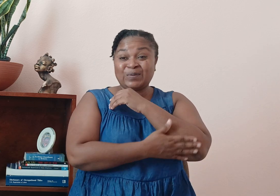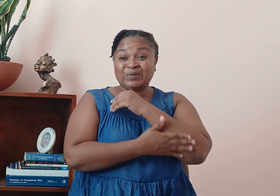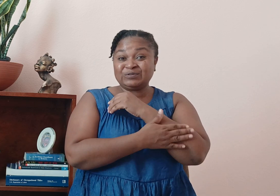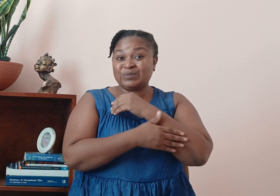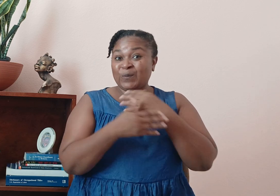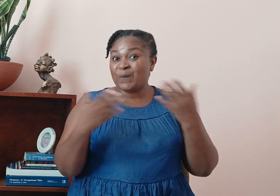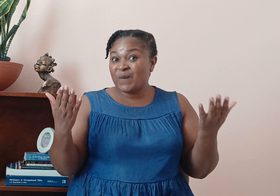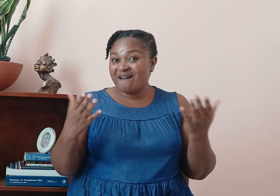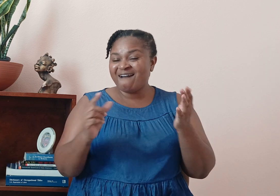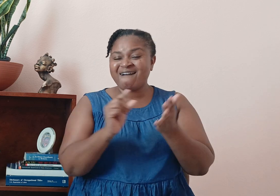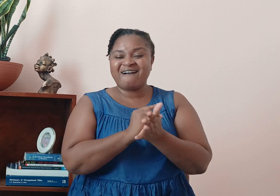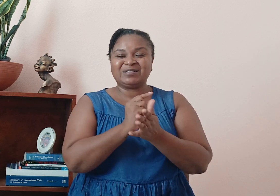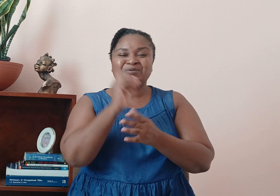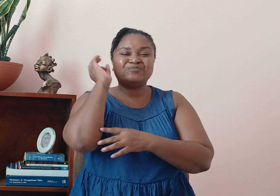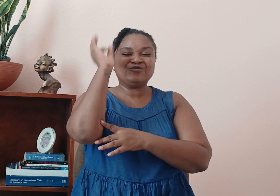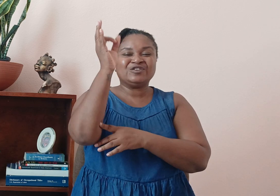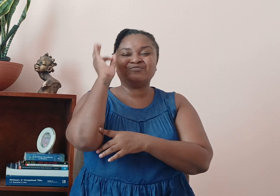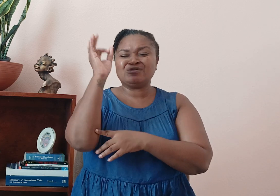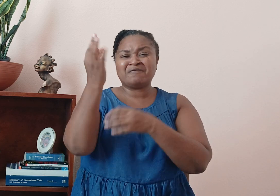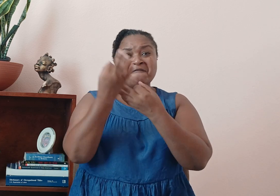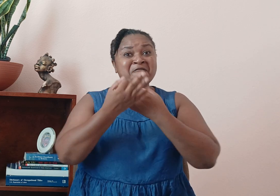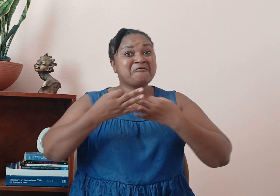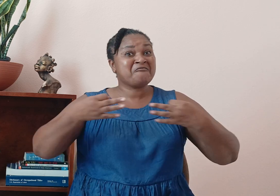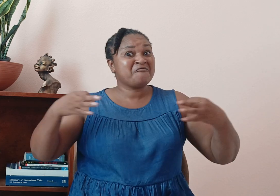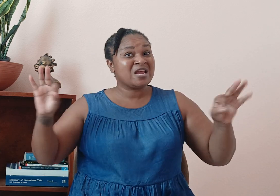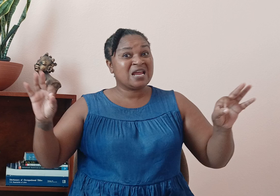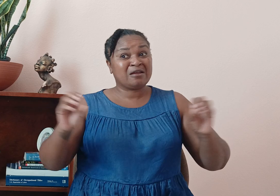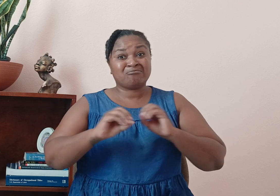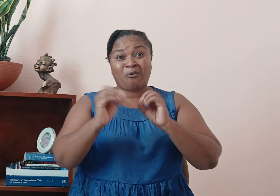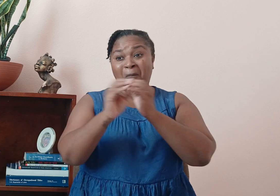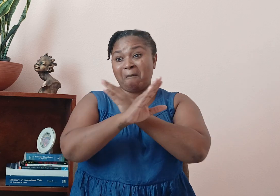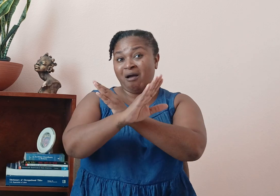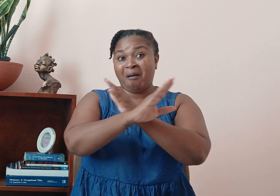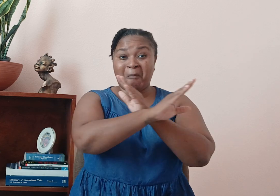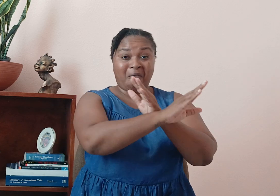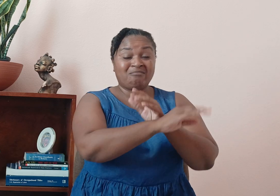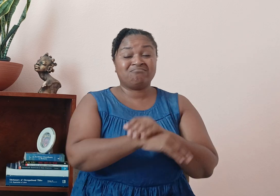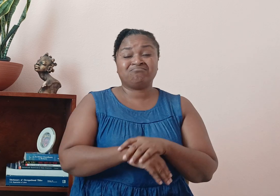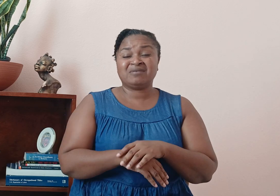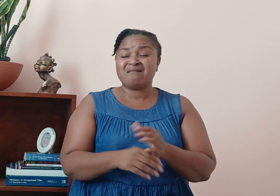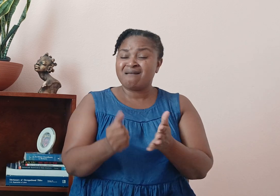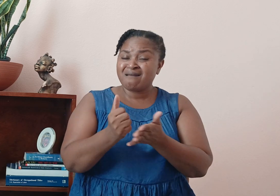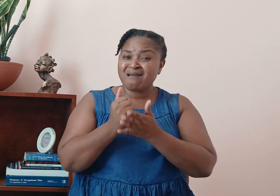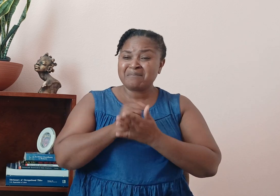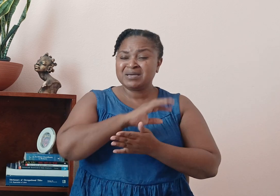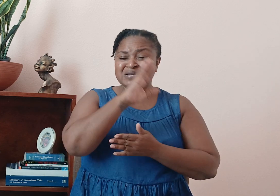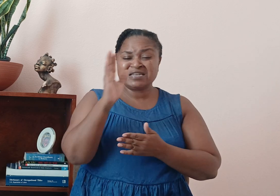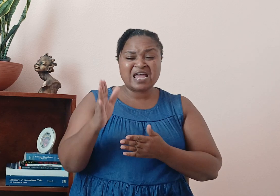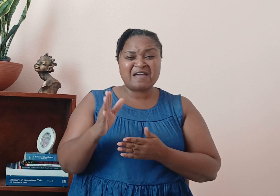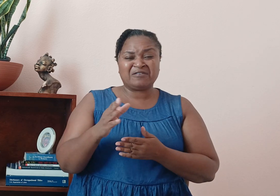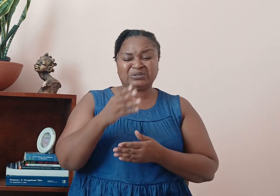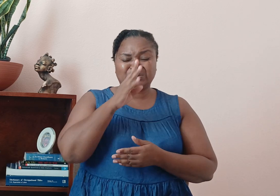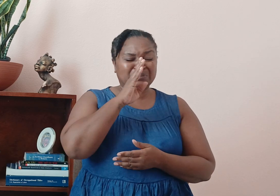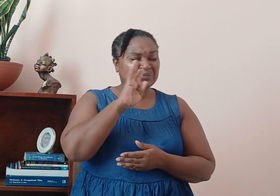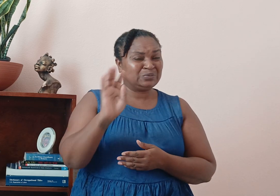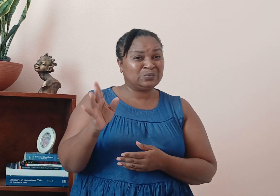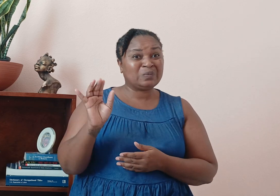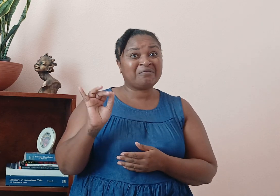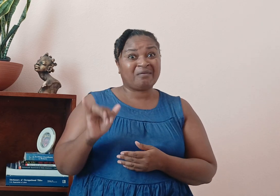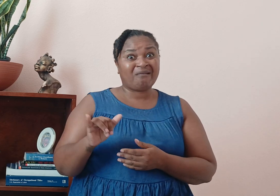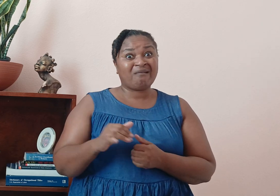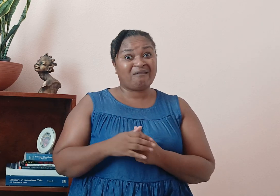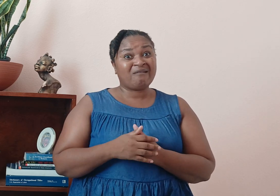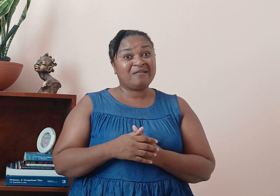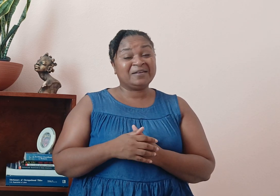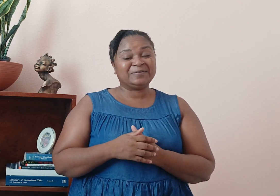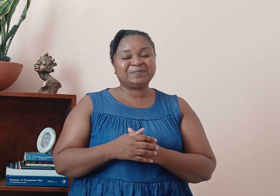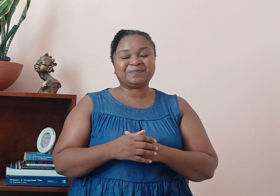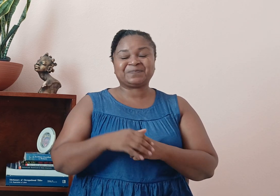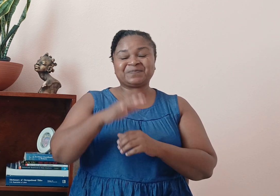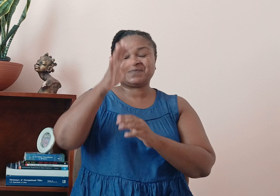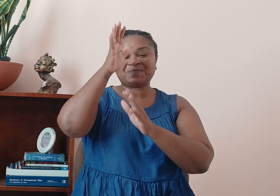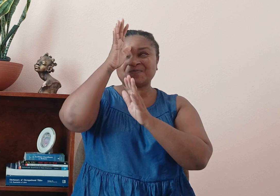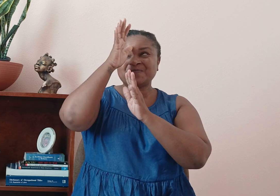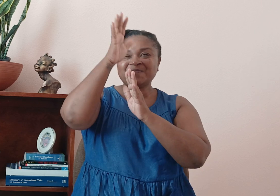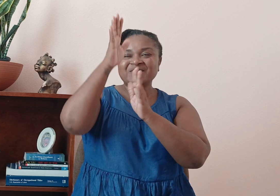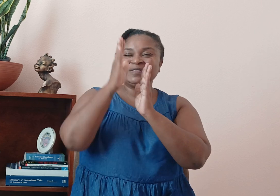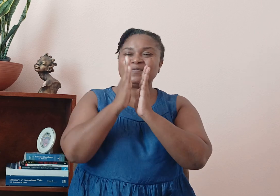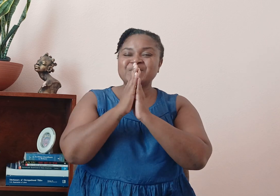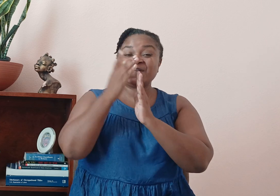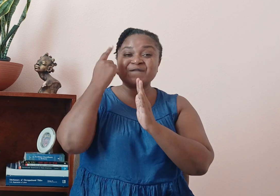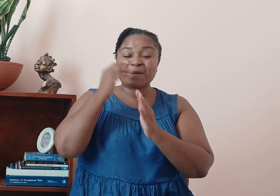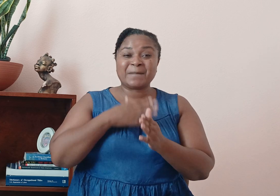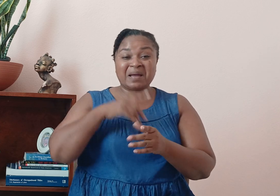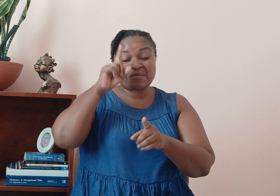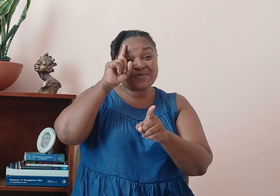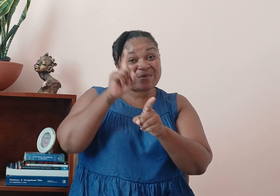freely. Help me never to take this for granted. Father, I pray for my brothers and sisters who are